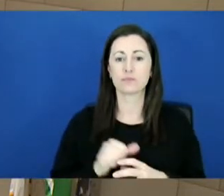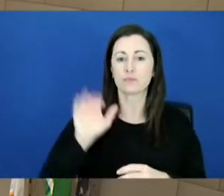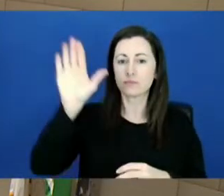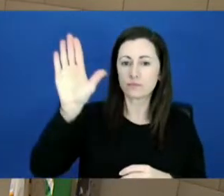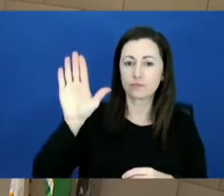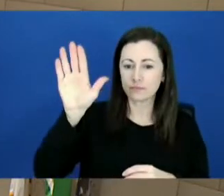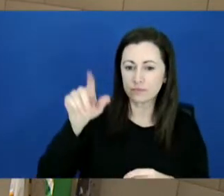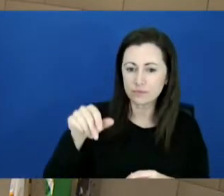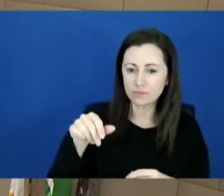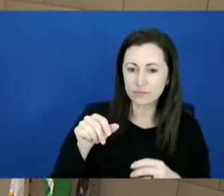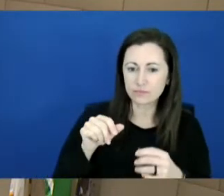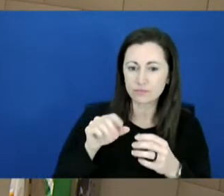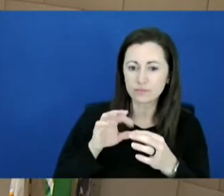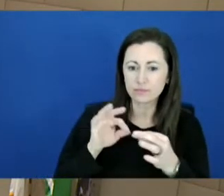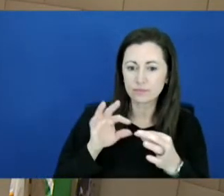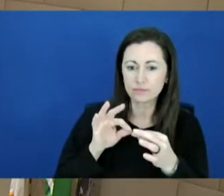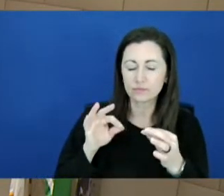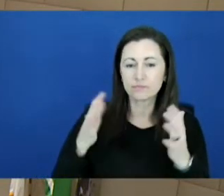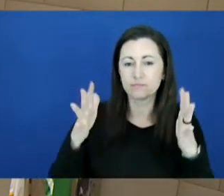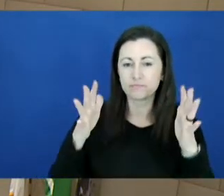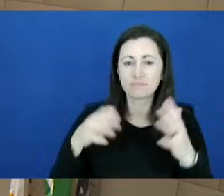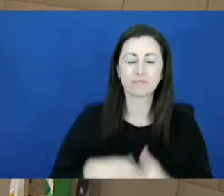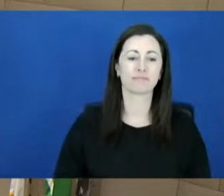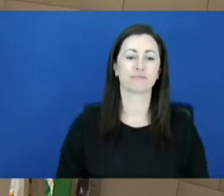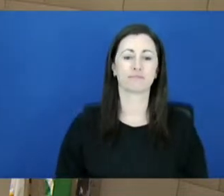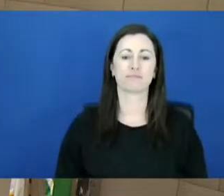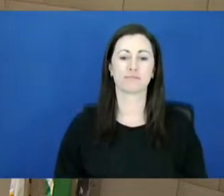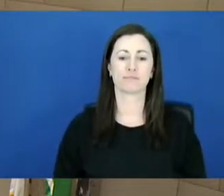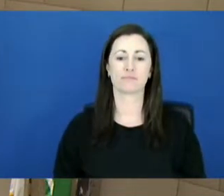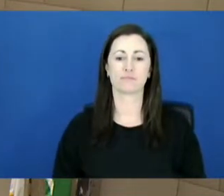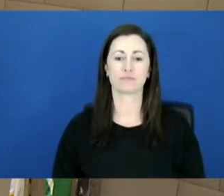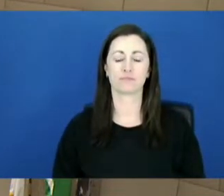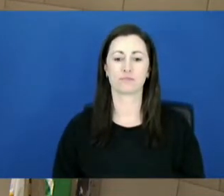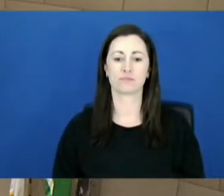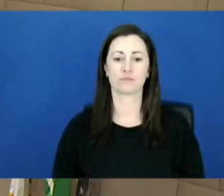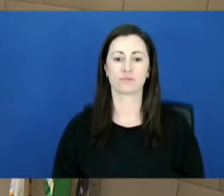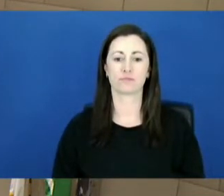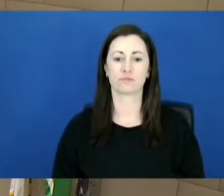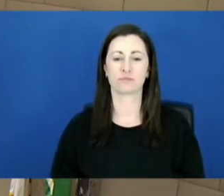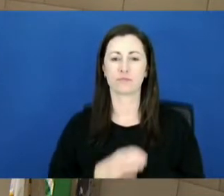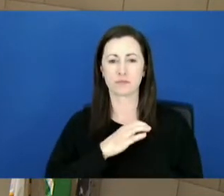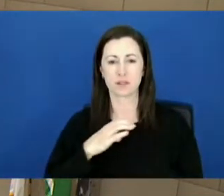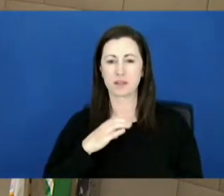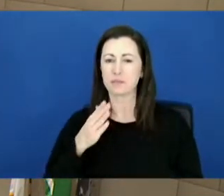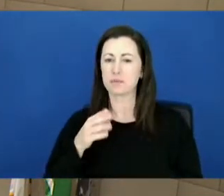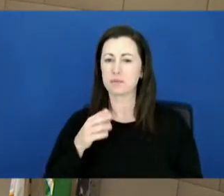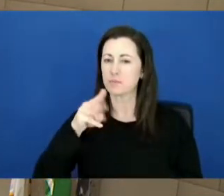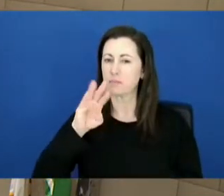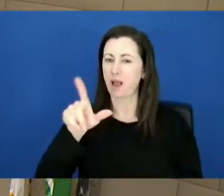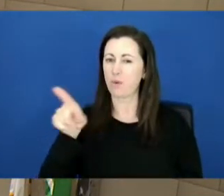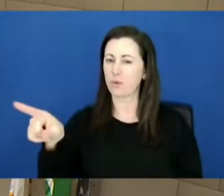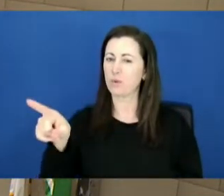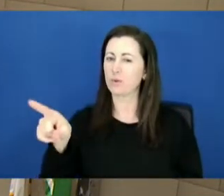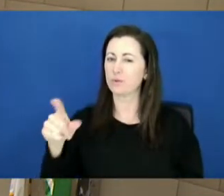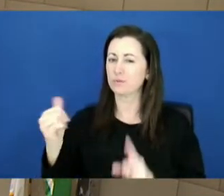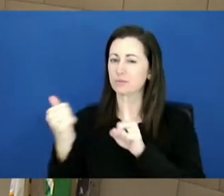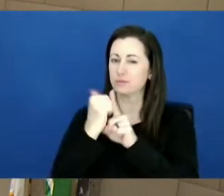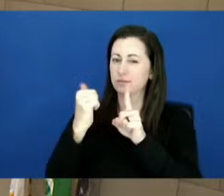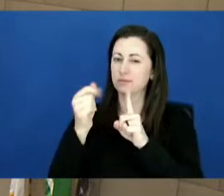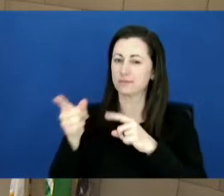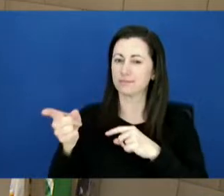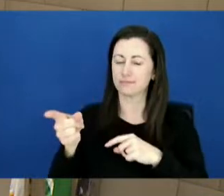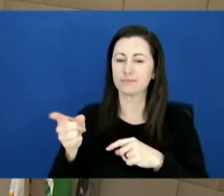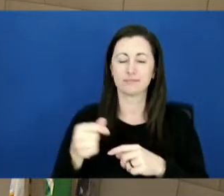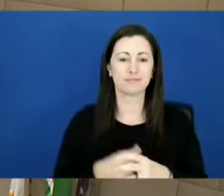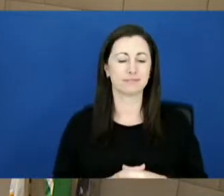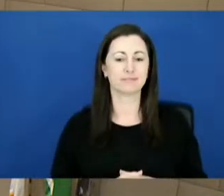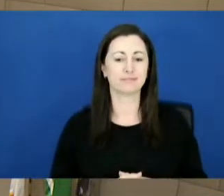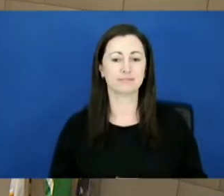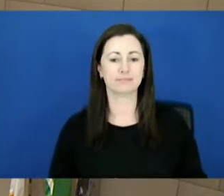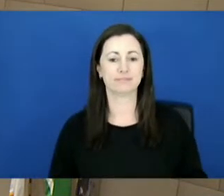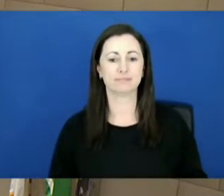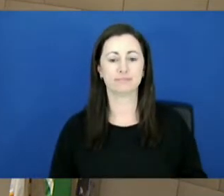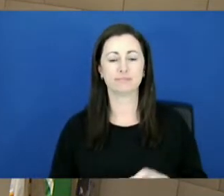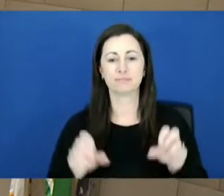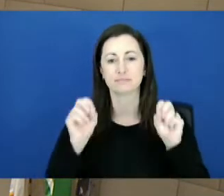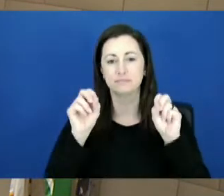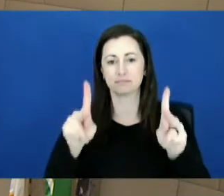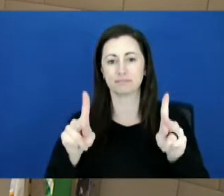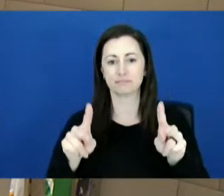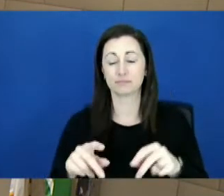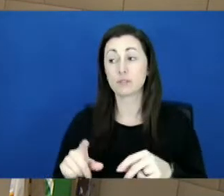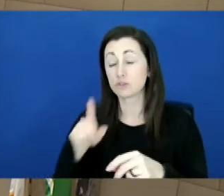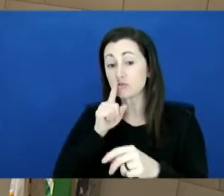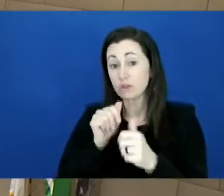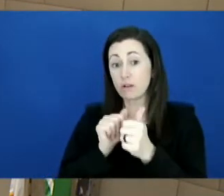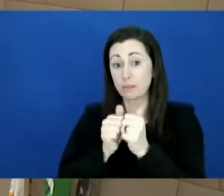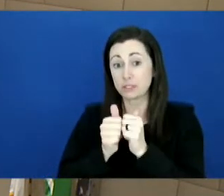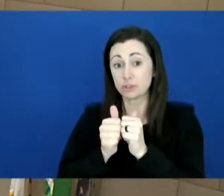UNANIMOUS.